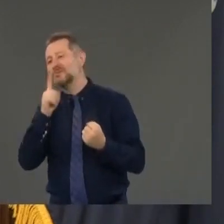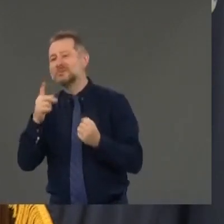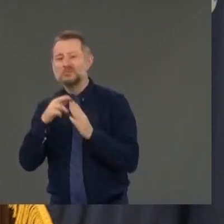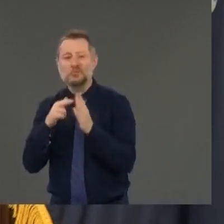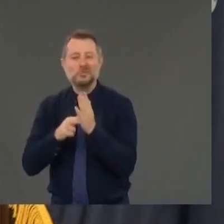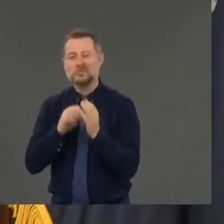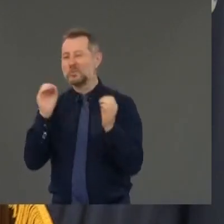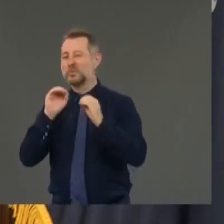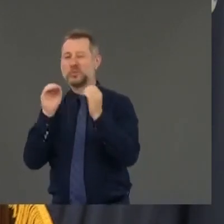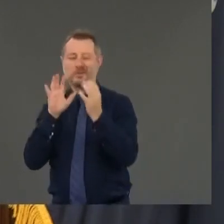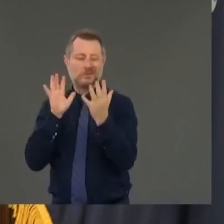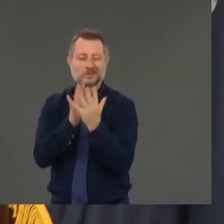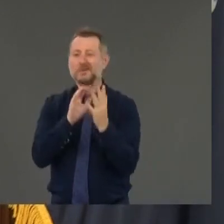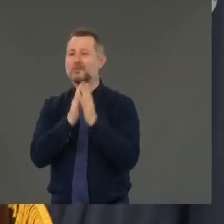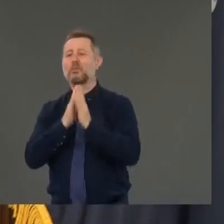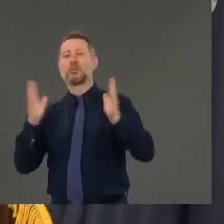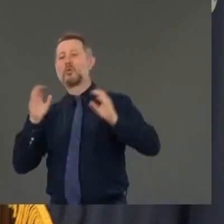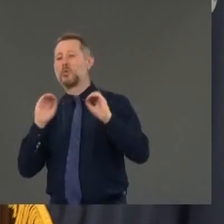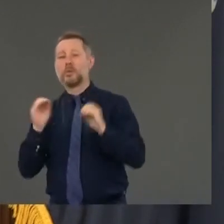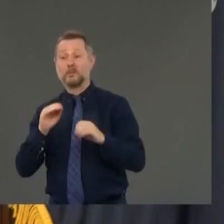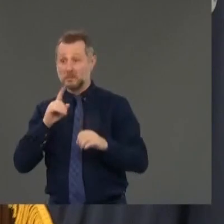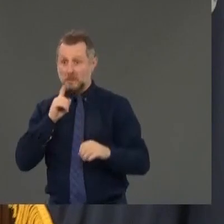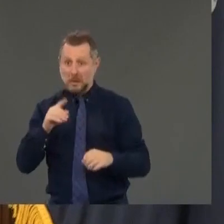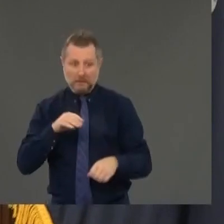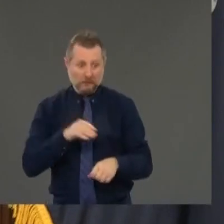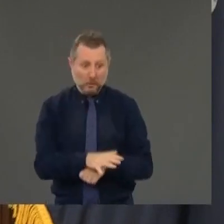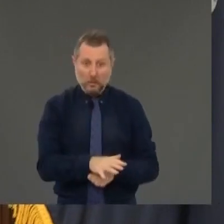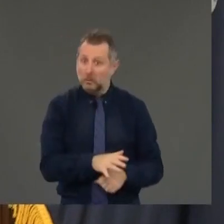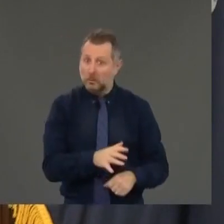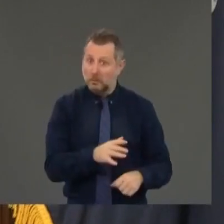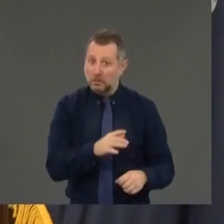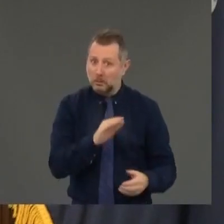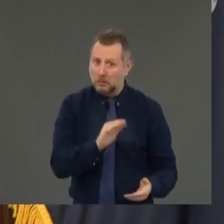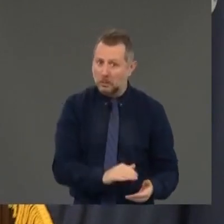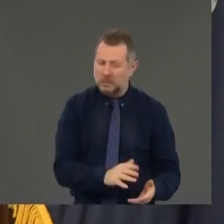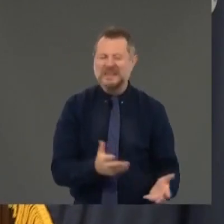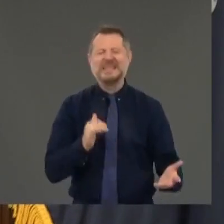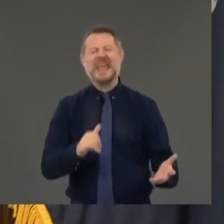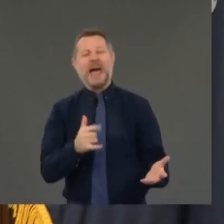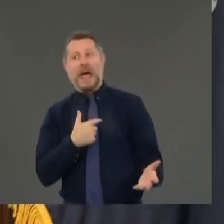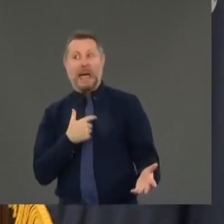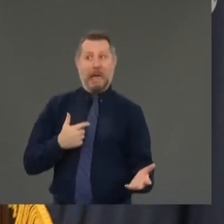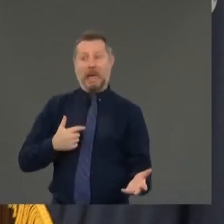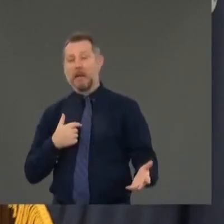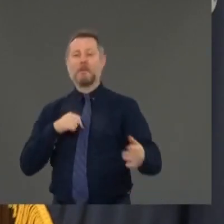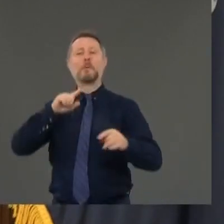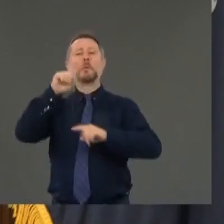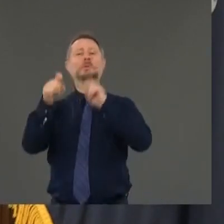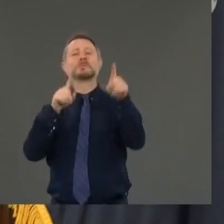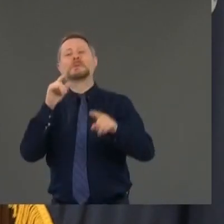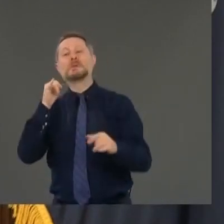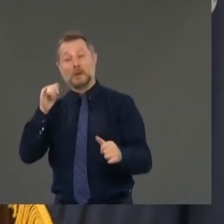EVEN THOUGH THEY VIOLATED SOCIAL DISTANCING IT DIDN'T HAVE AN